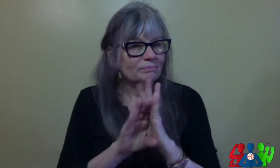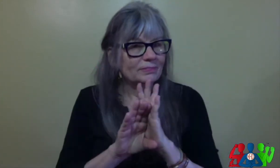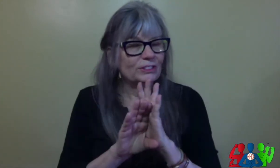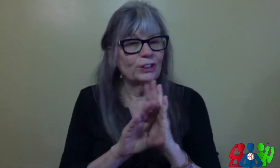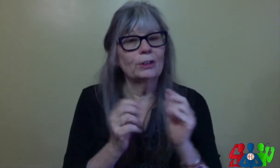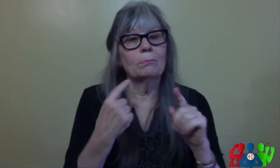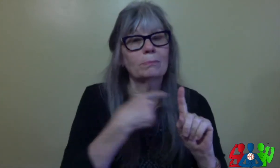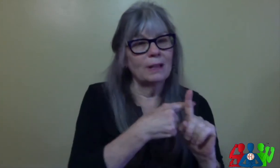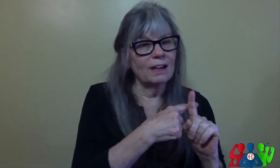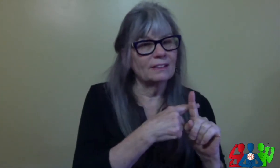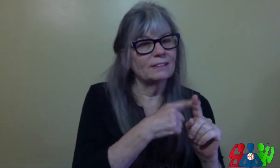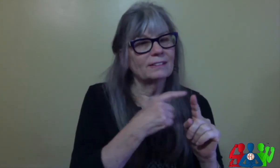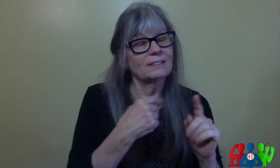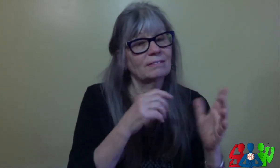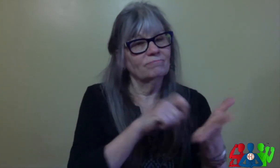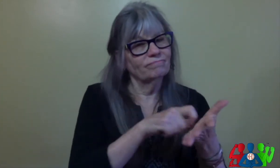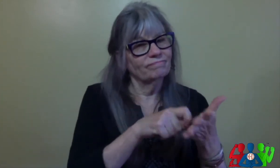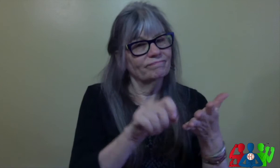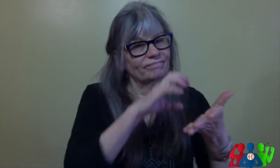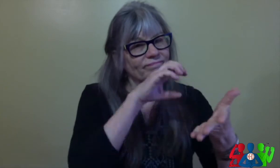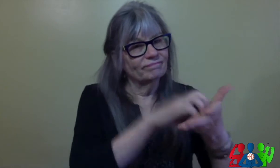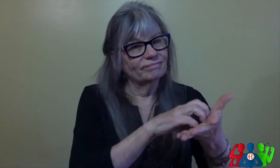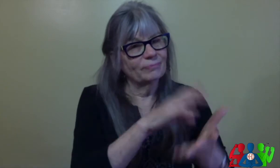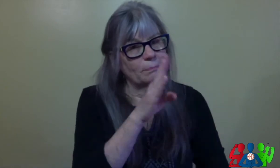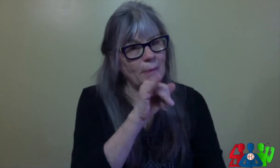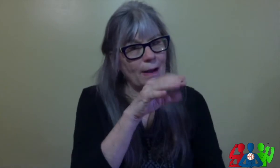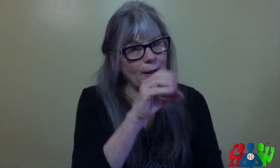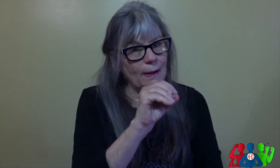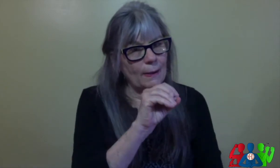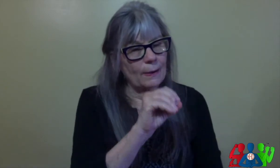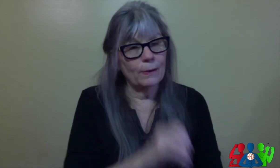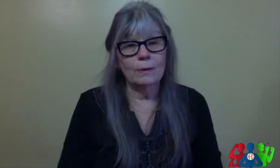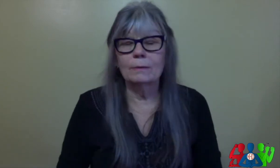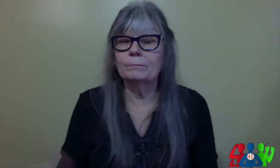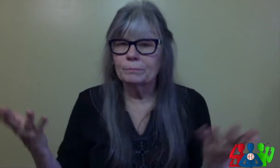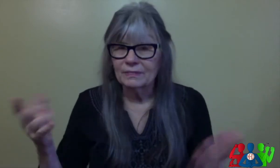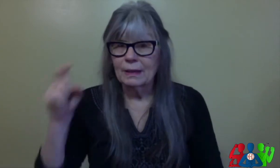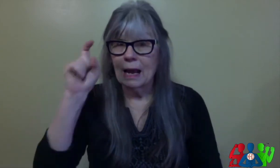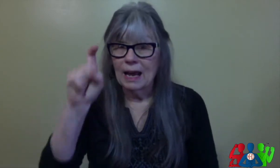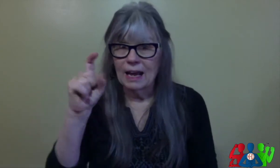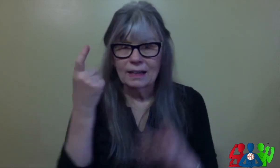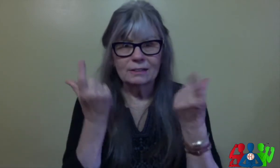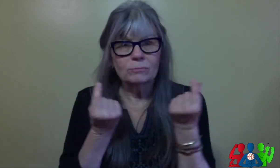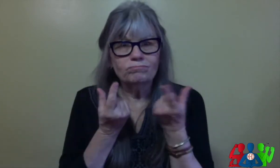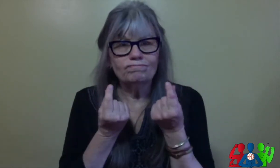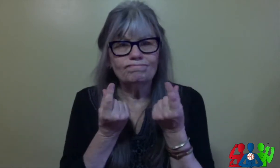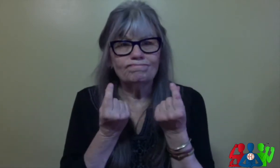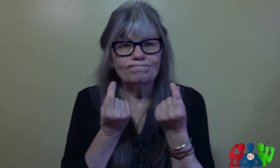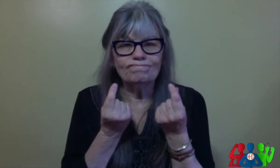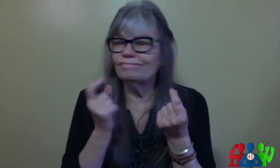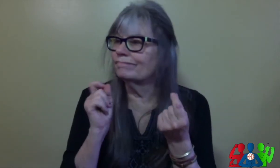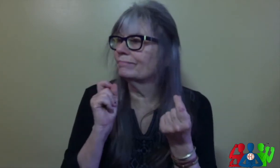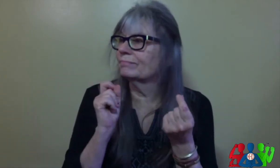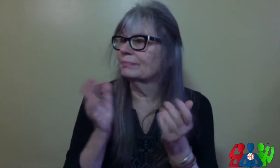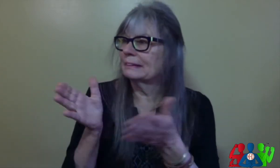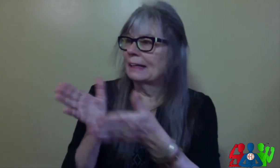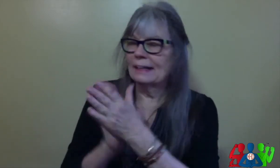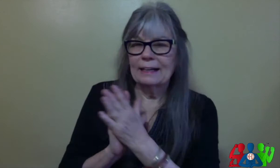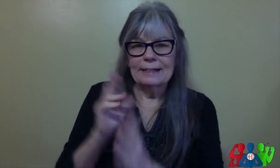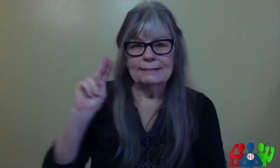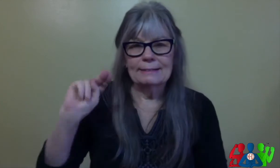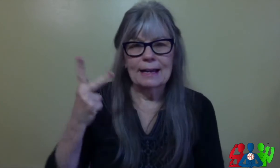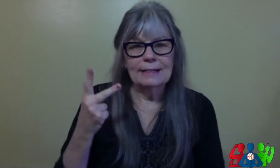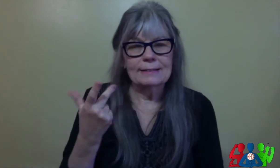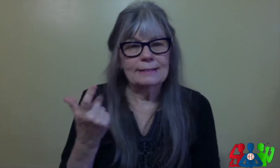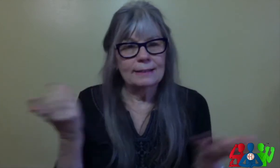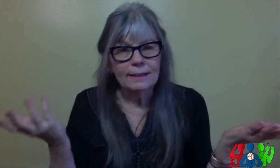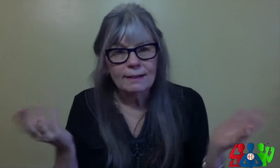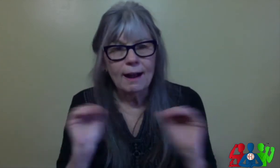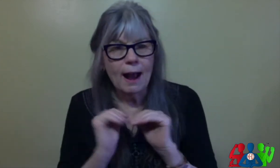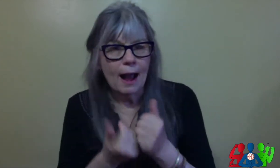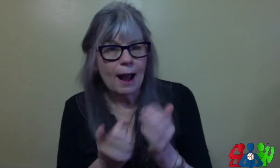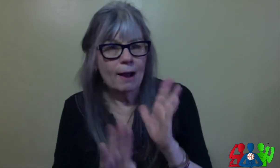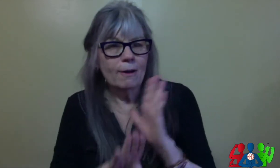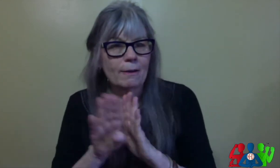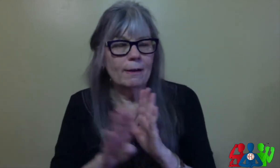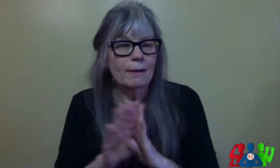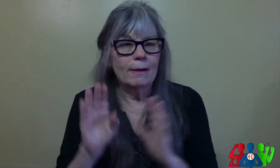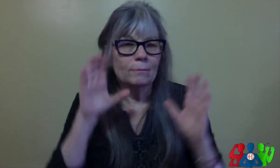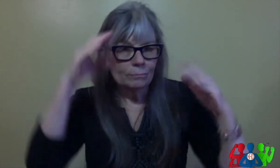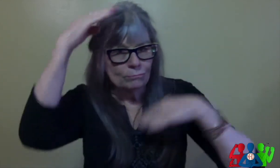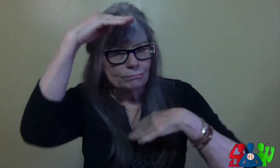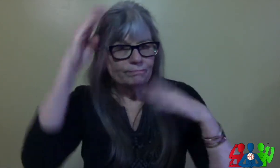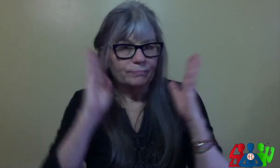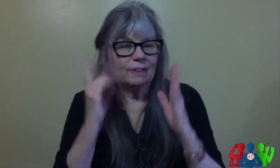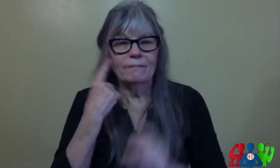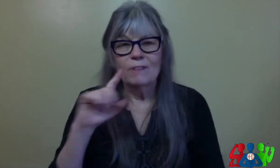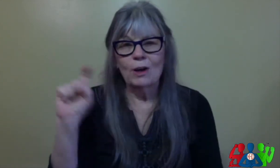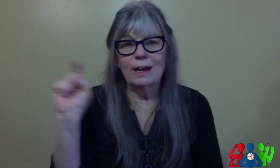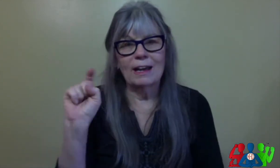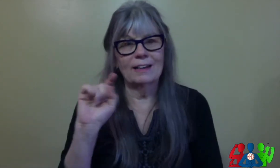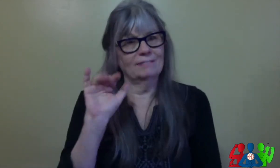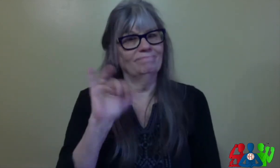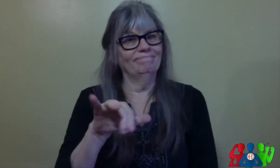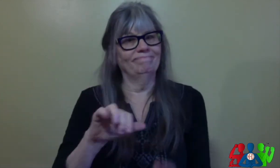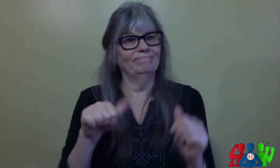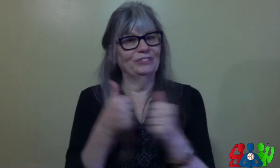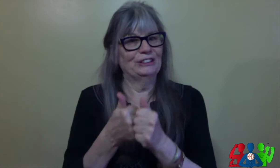pages, plus we've written a small bio. In the case of X, I'll ask Nancy to describe how